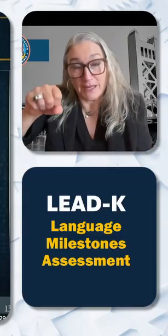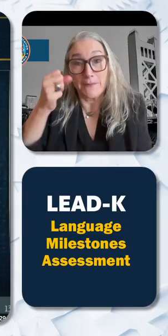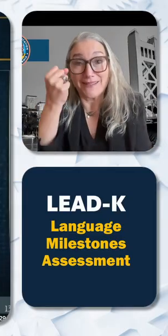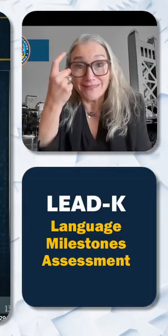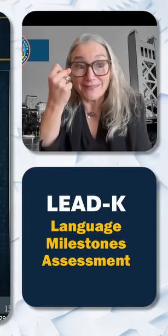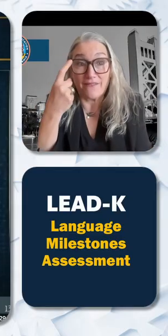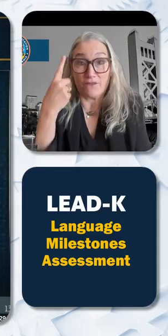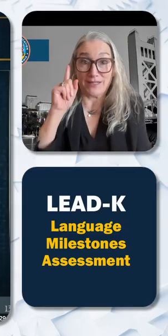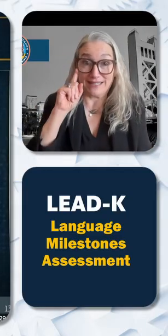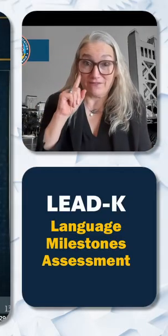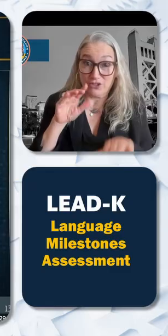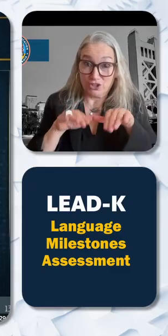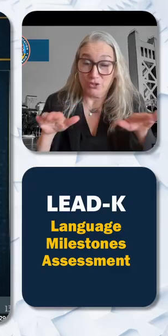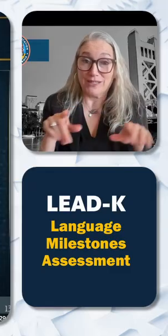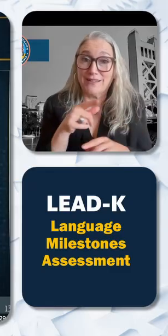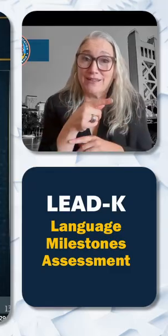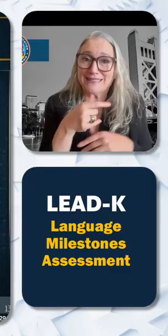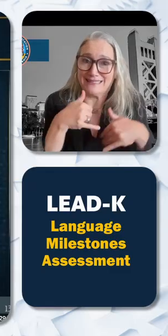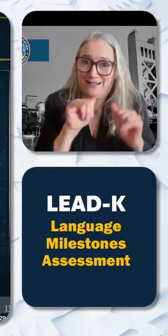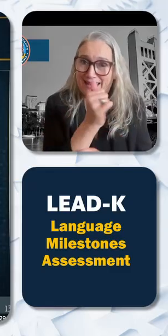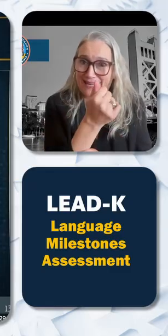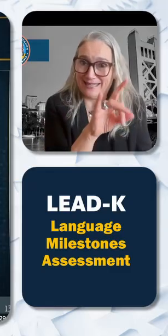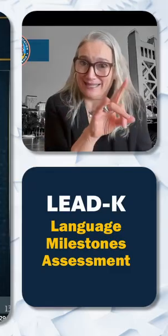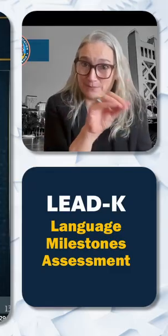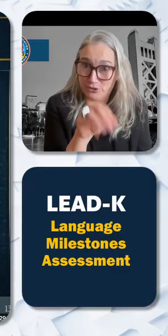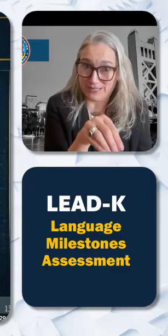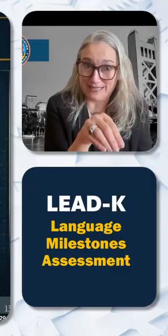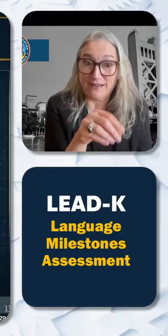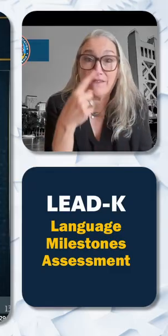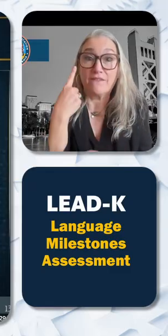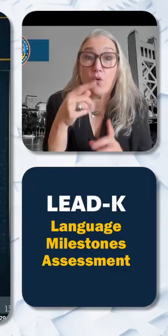went through the COVID era, and there has been quite the impact. Now,